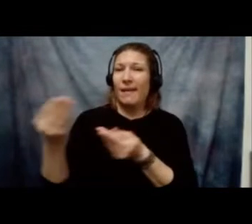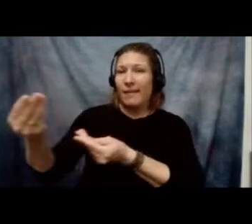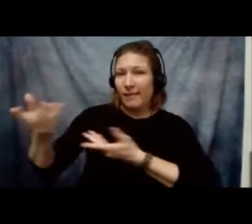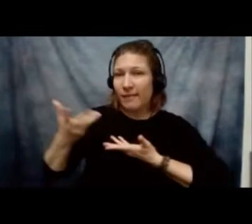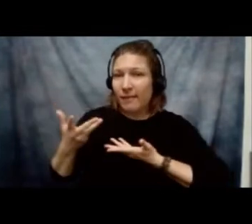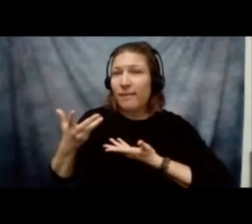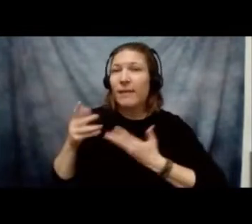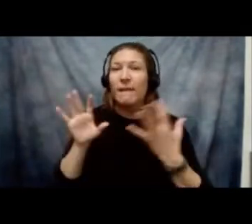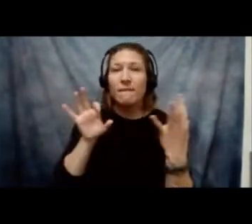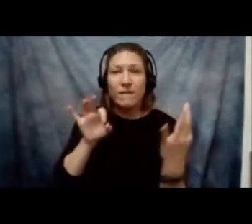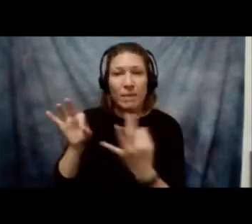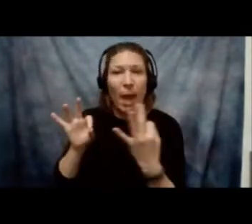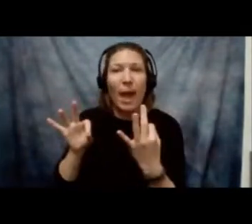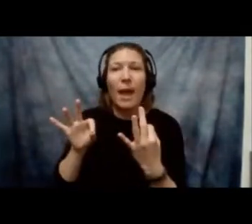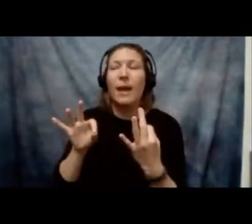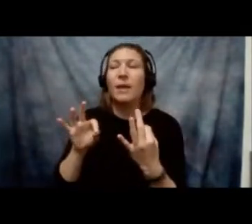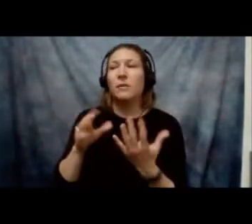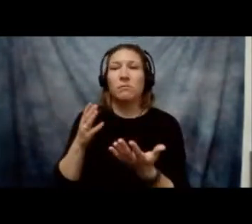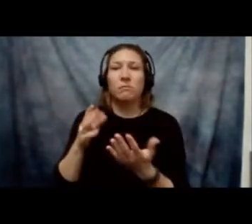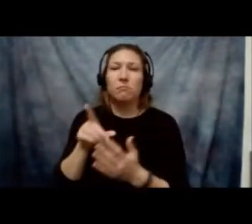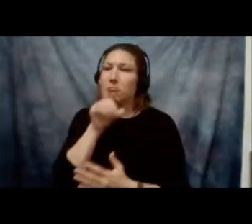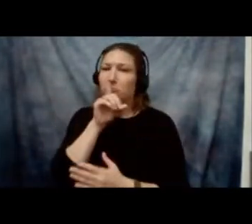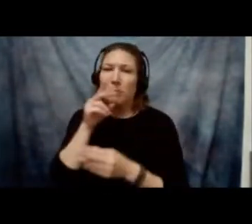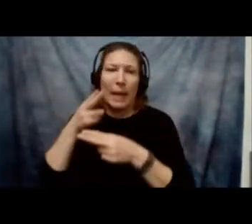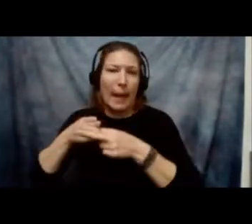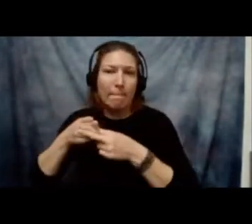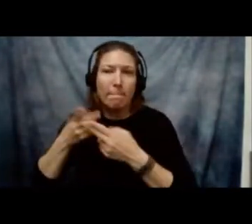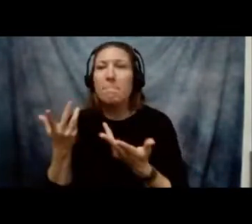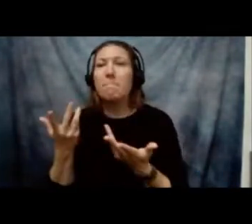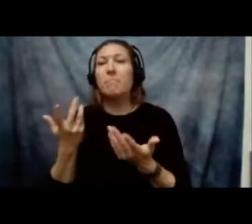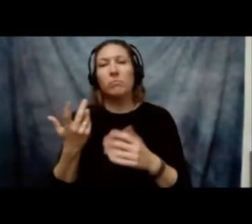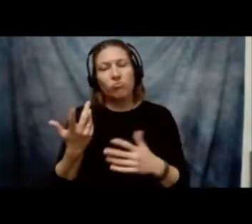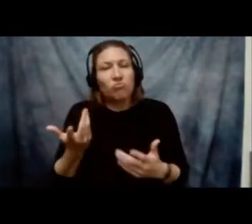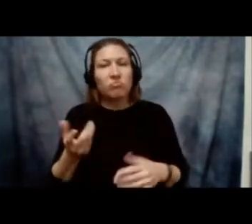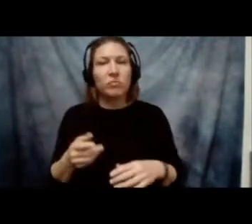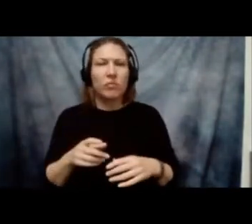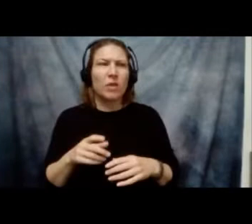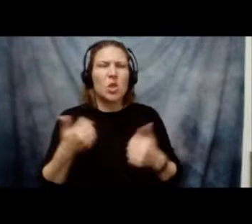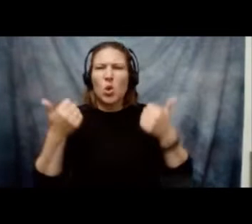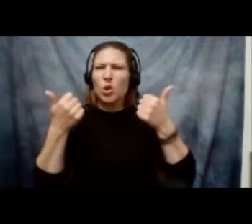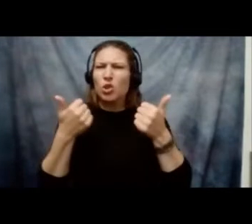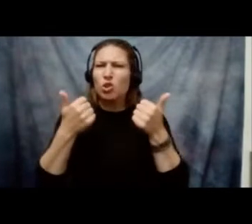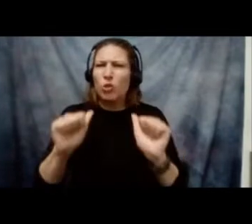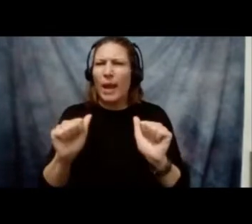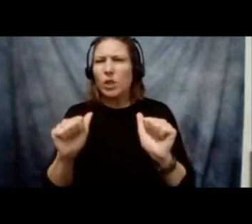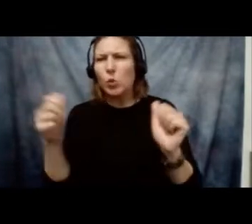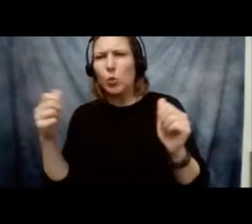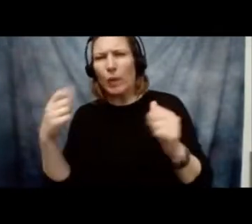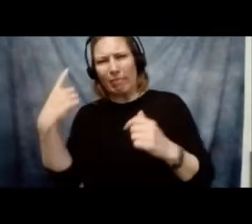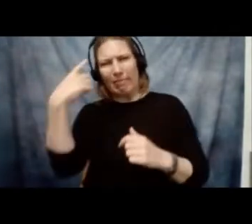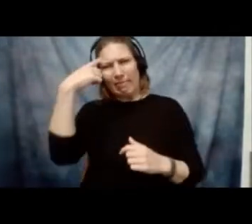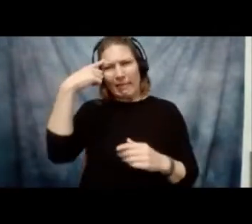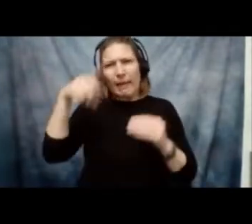be more inclusive in everything that you're designing and developing and do the work now